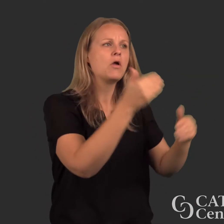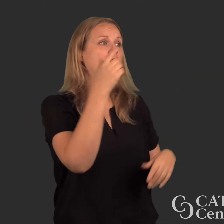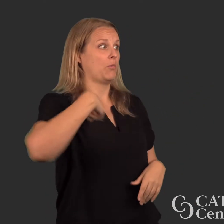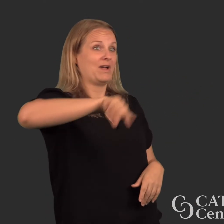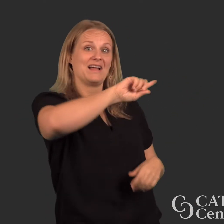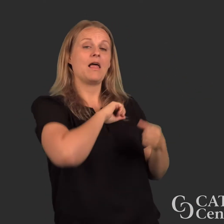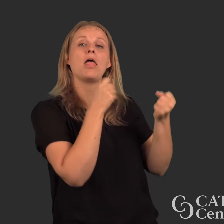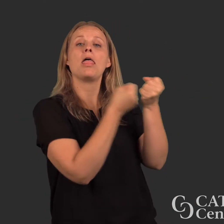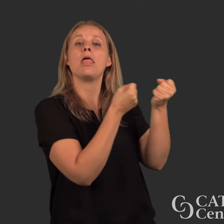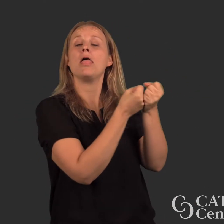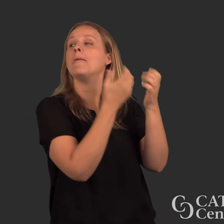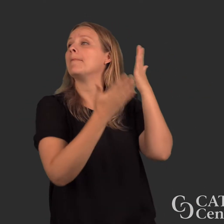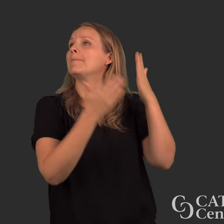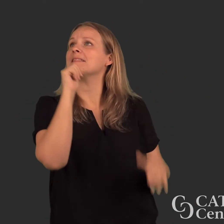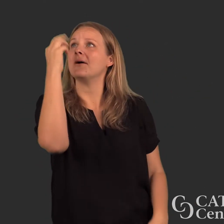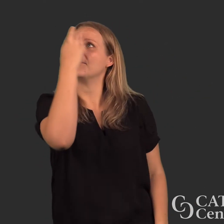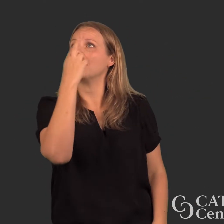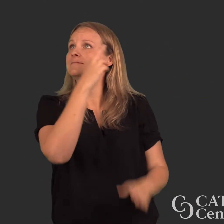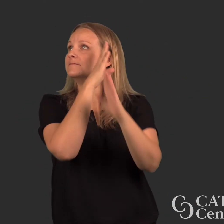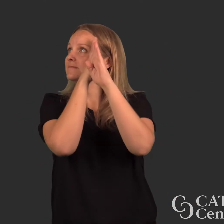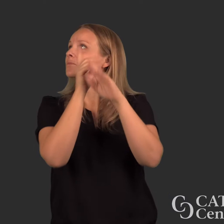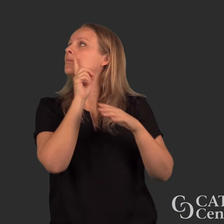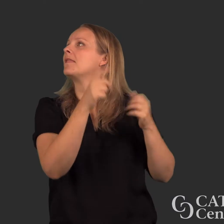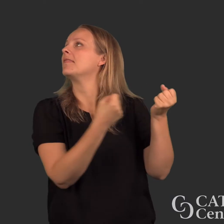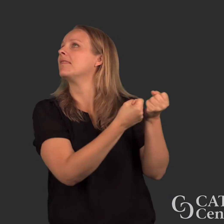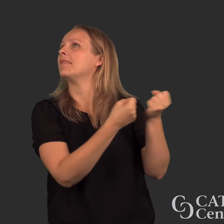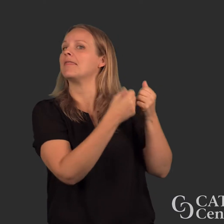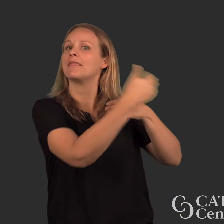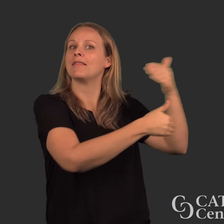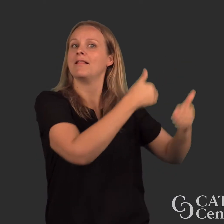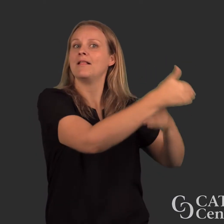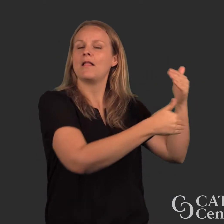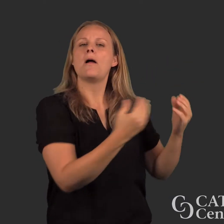and how we may unintentionally aid in perpetuating it.